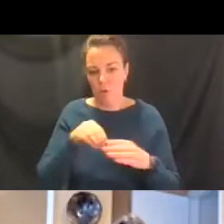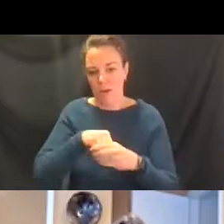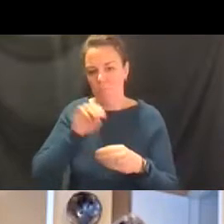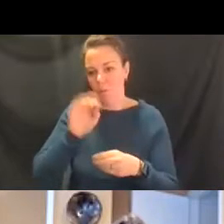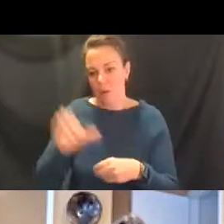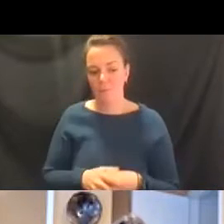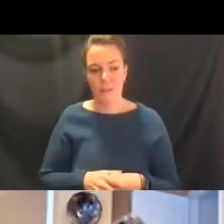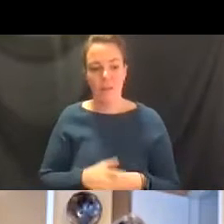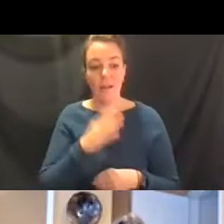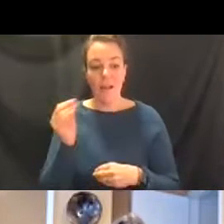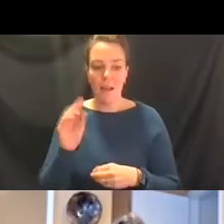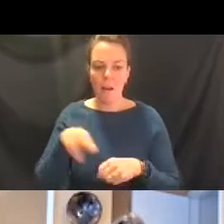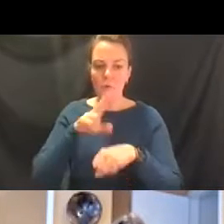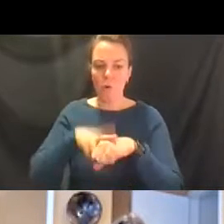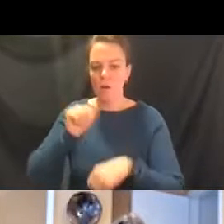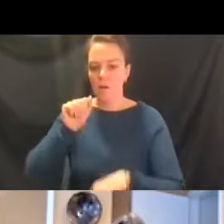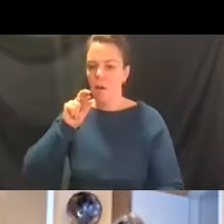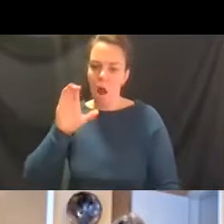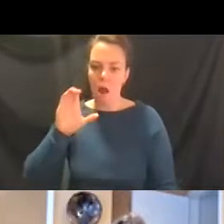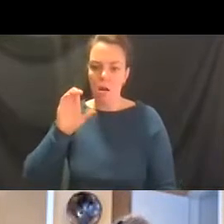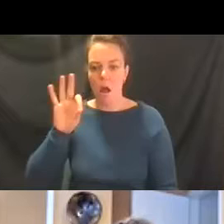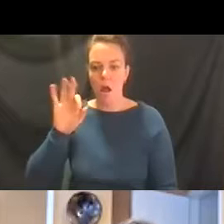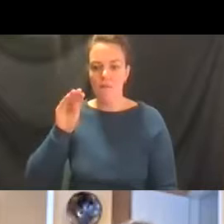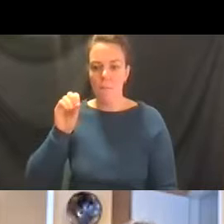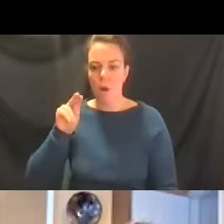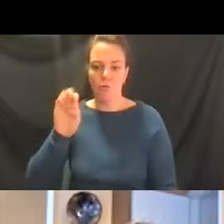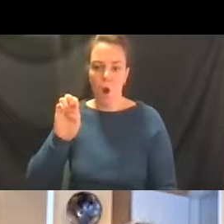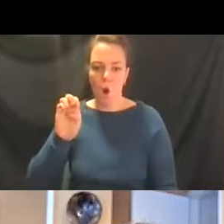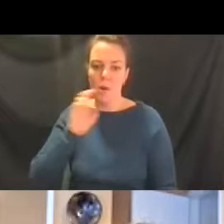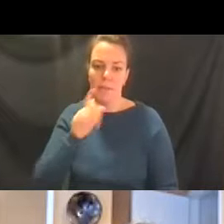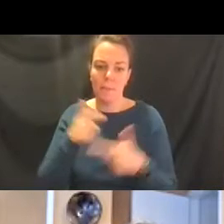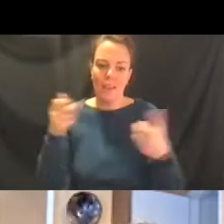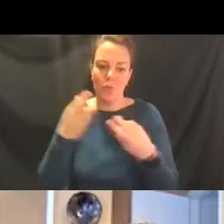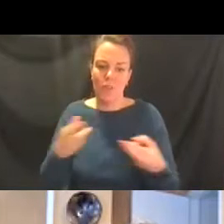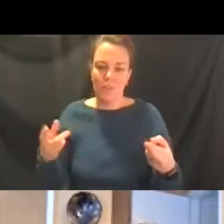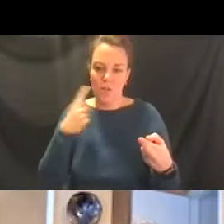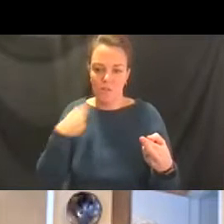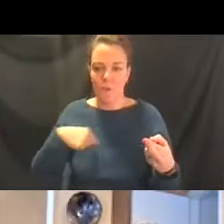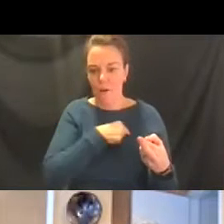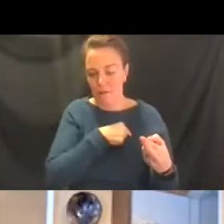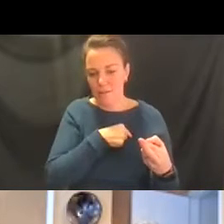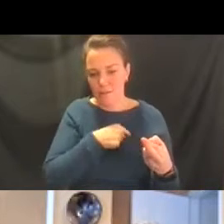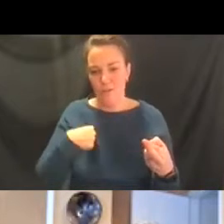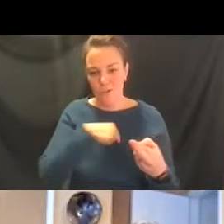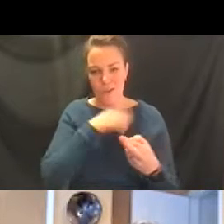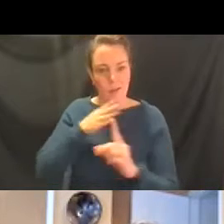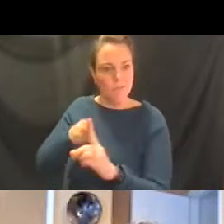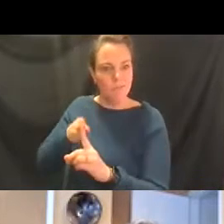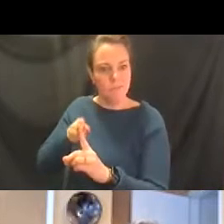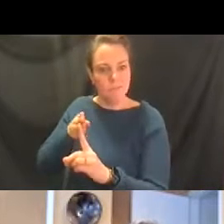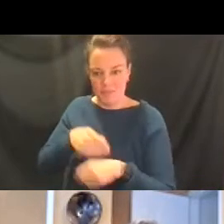the Arc of Monroe is going to be the resource that many of us are going to sort of go-to recognize as